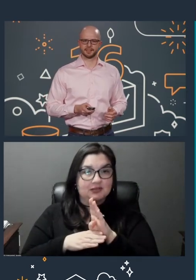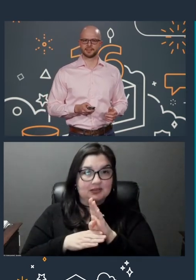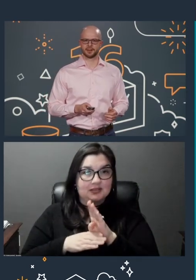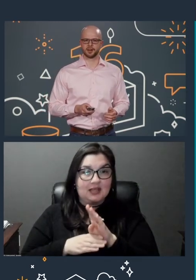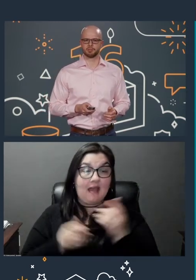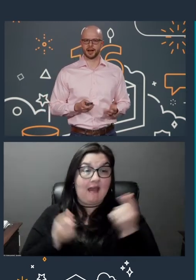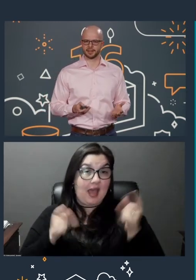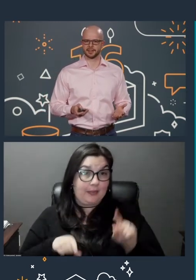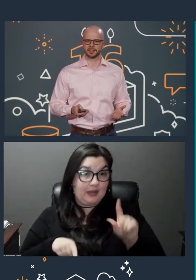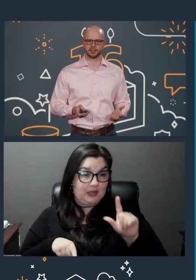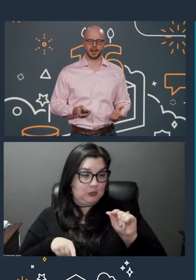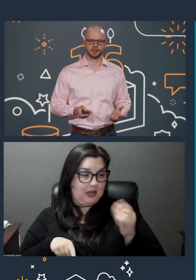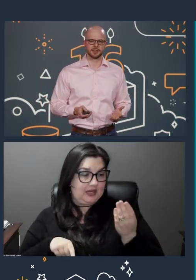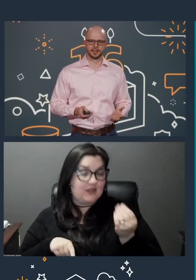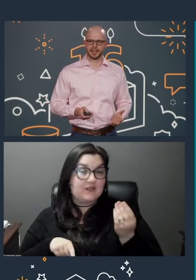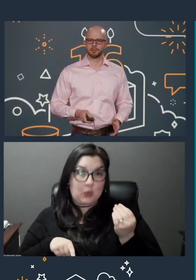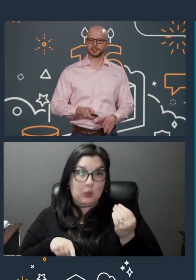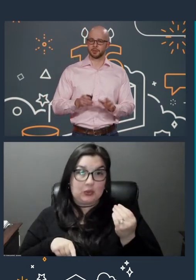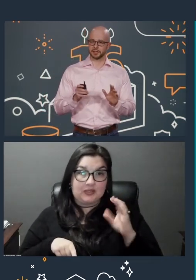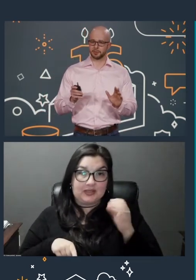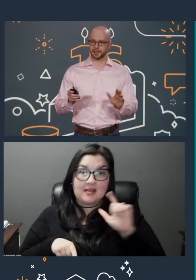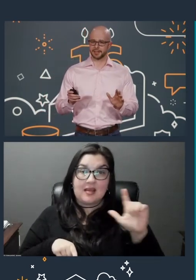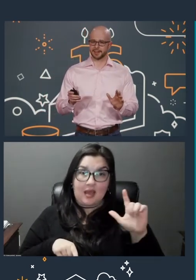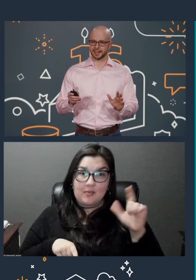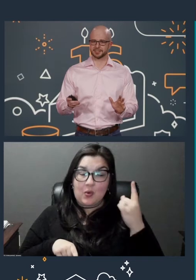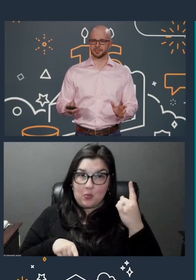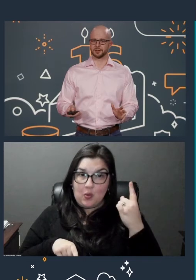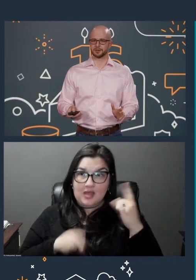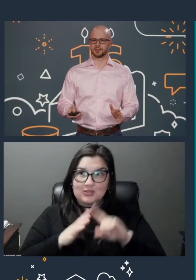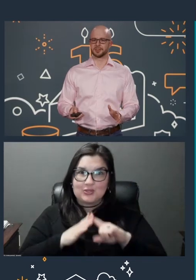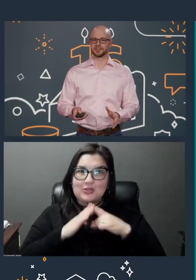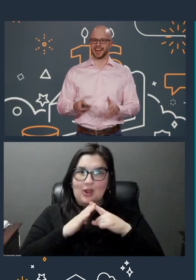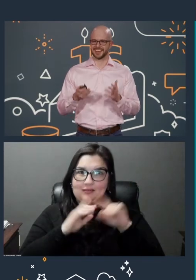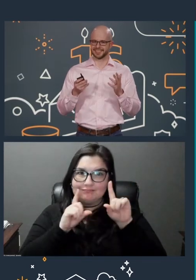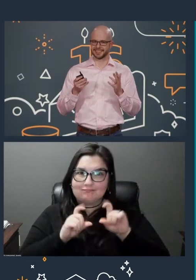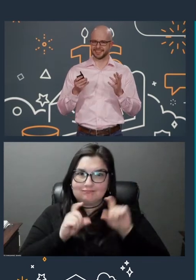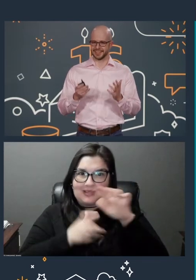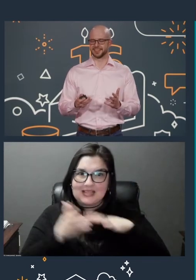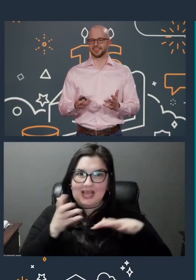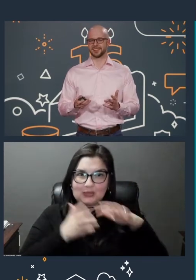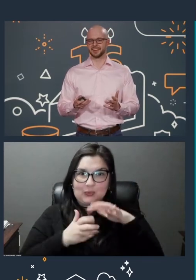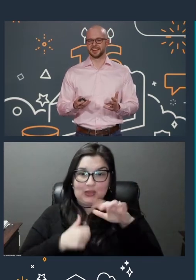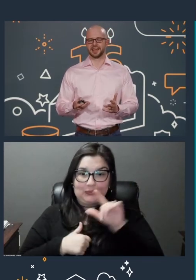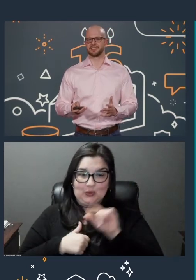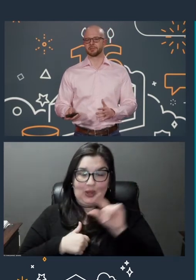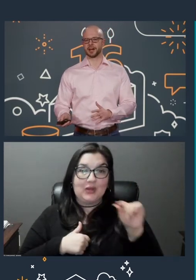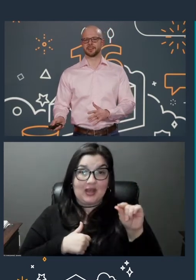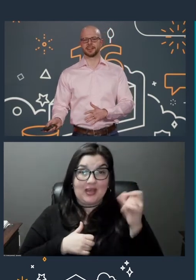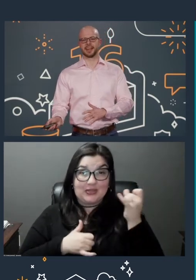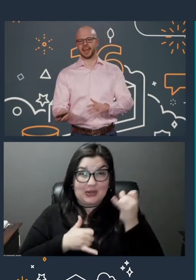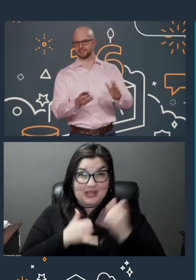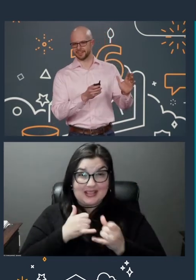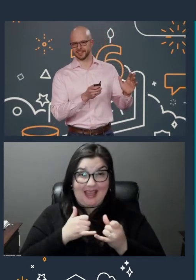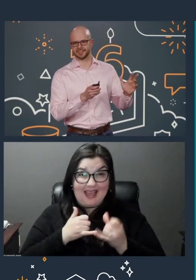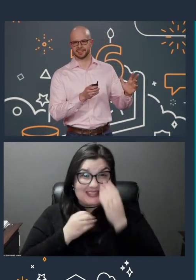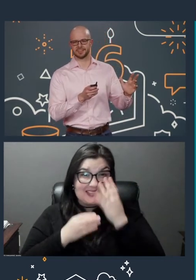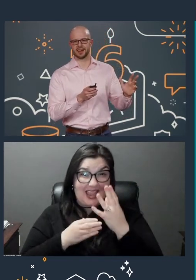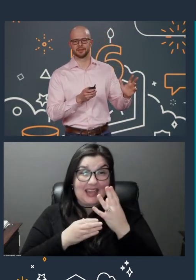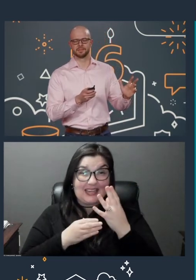they started a pilot in the cloud, and by 2020, they had actually closed their last data center, having migrated everything into the cloud.